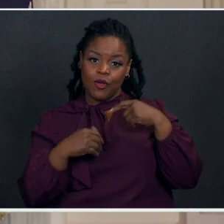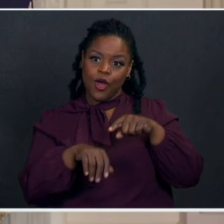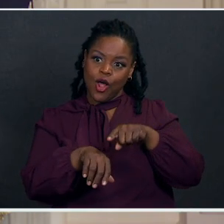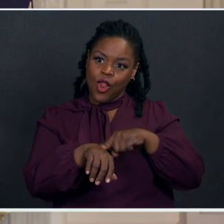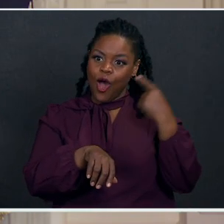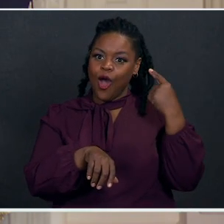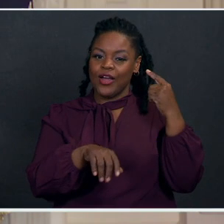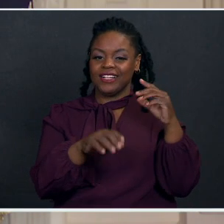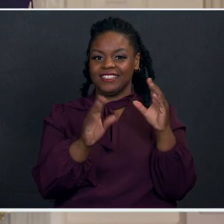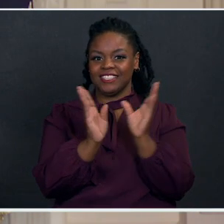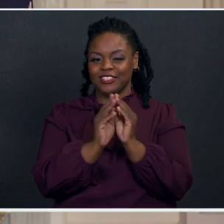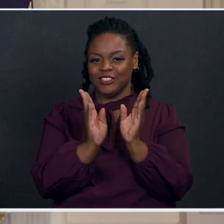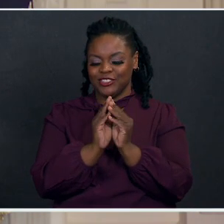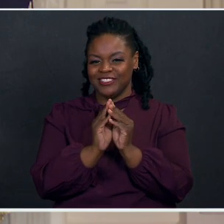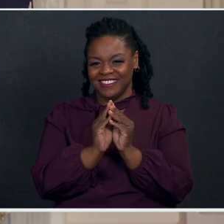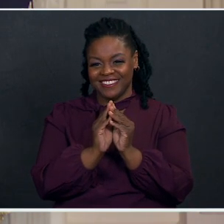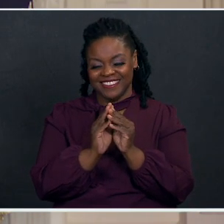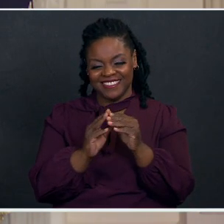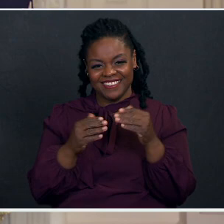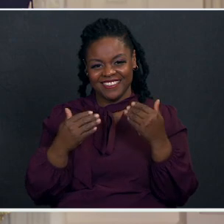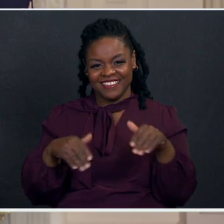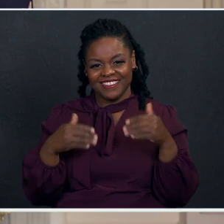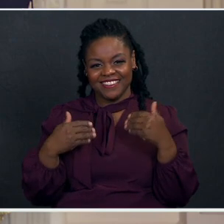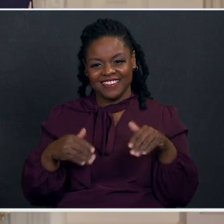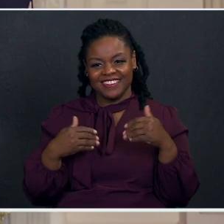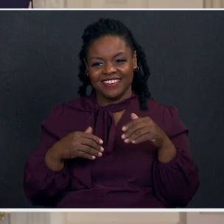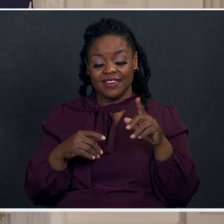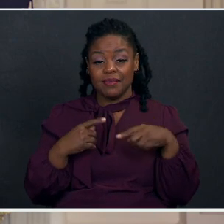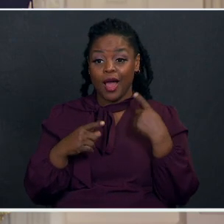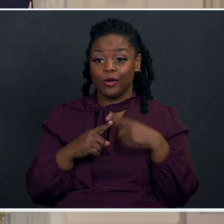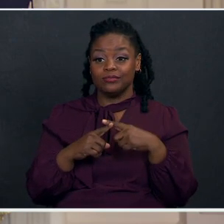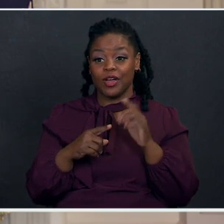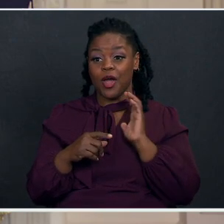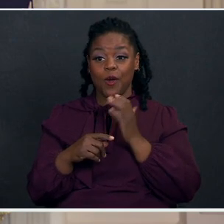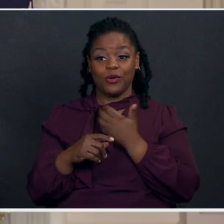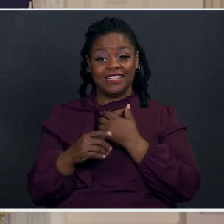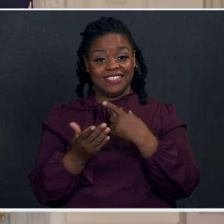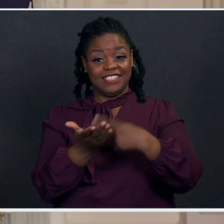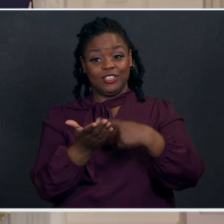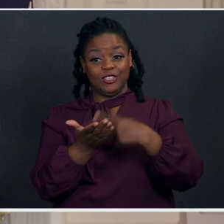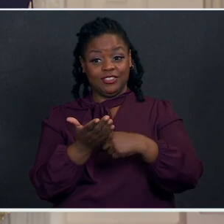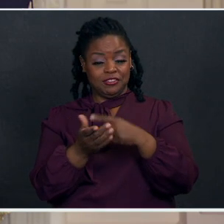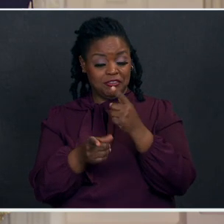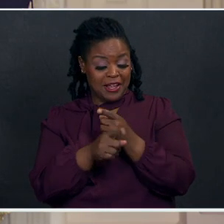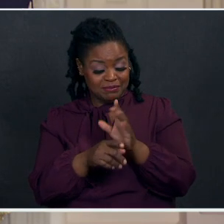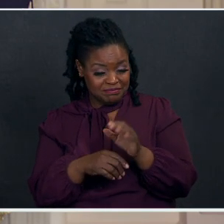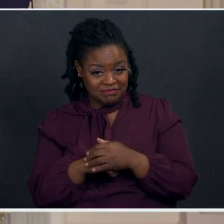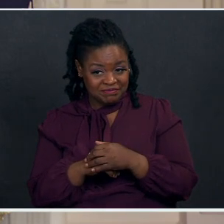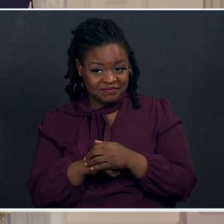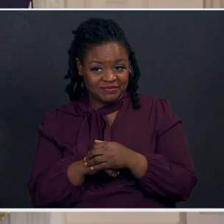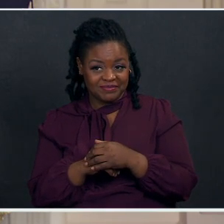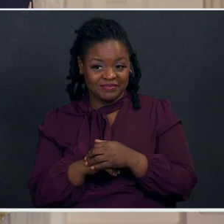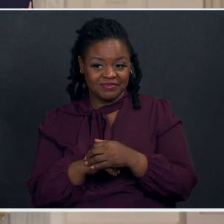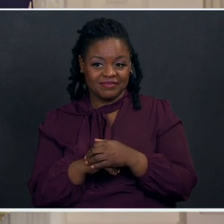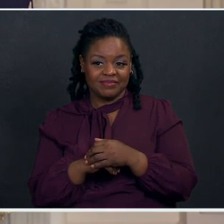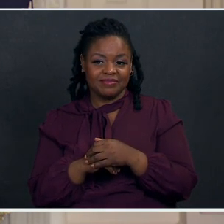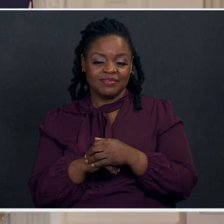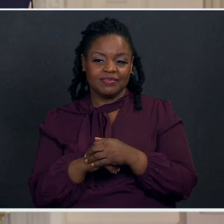with the team here about what I'm going to be talking about today and this afternoon. And let me just start by saying,